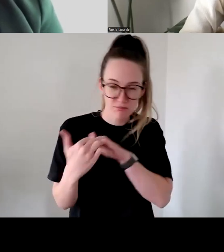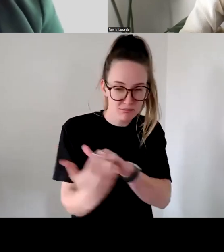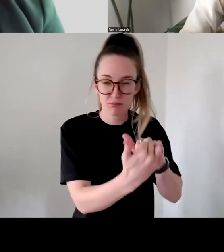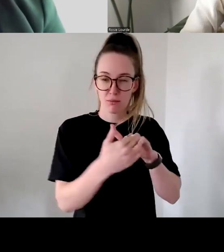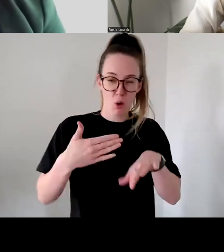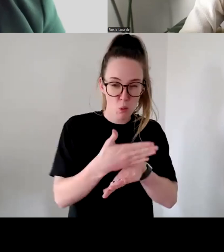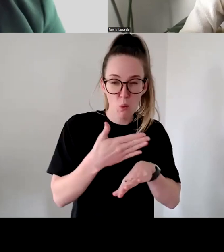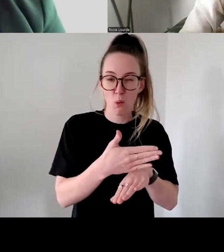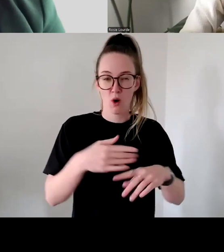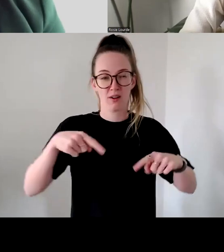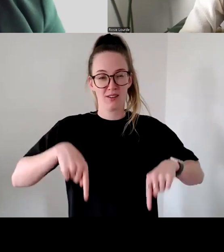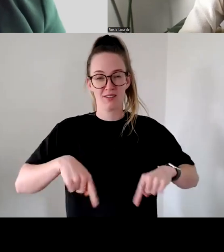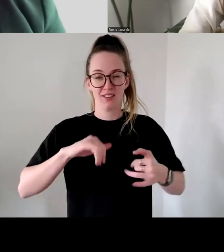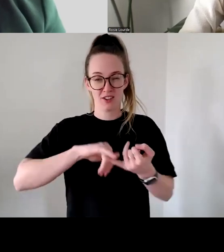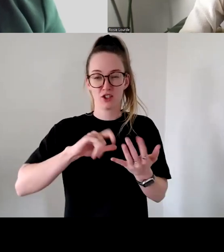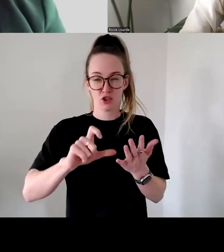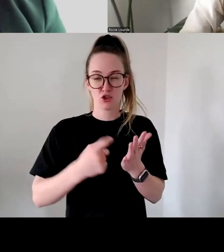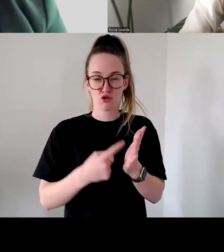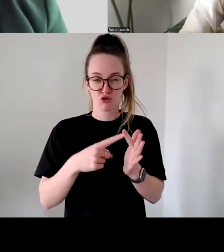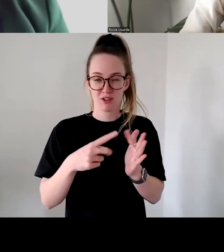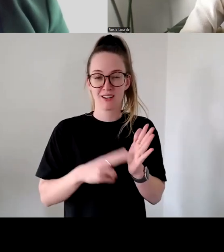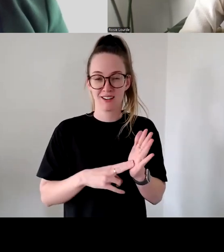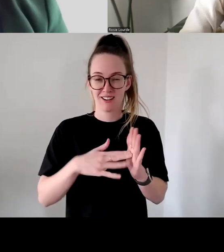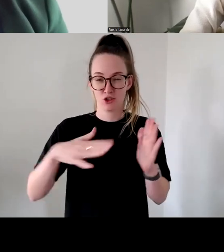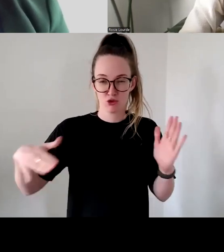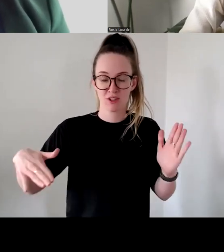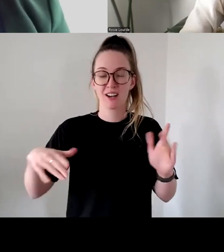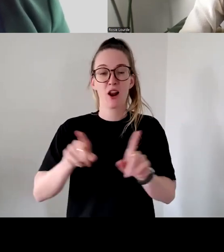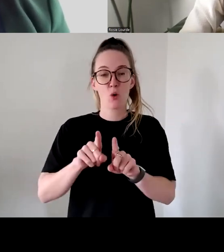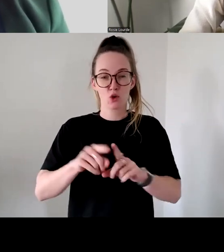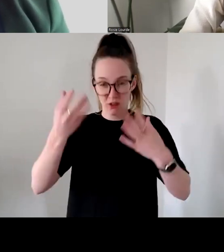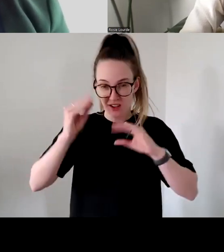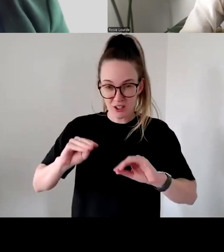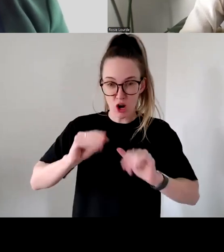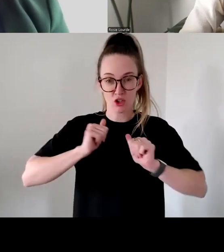and particularly some of the education work, that's been really encouraging for me.